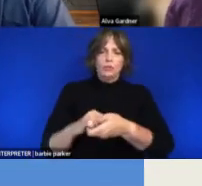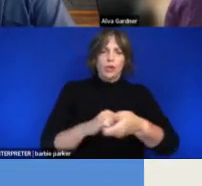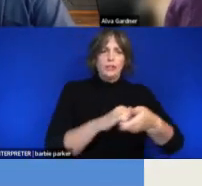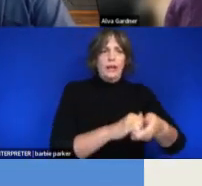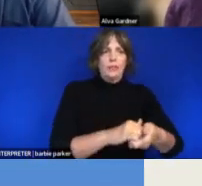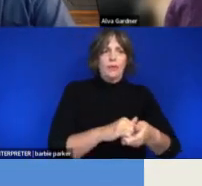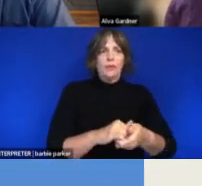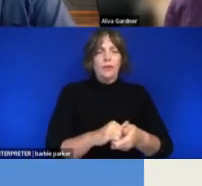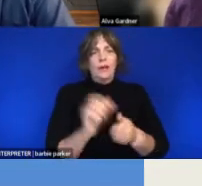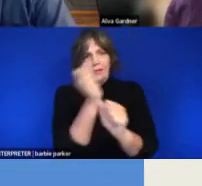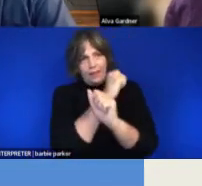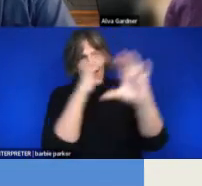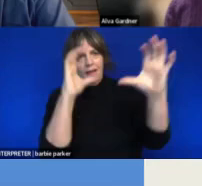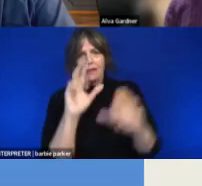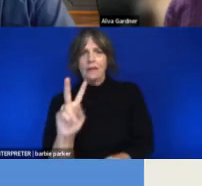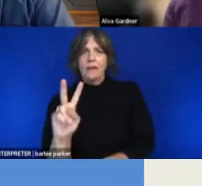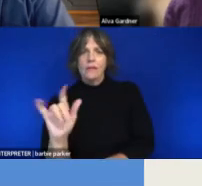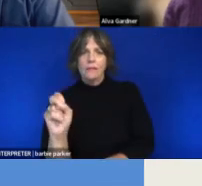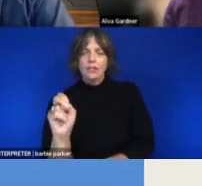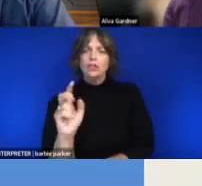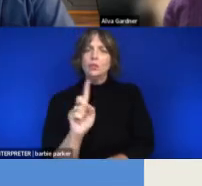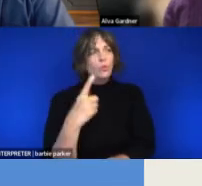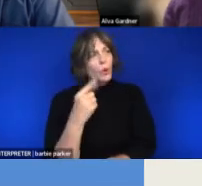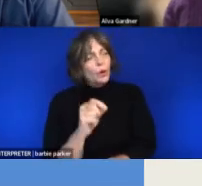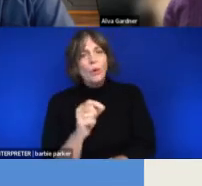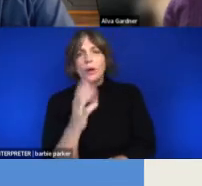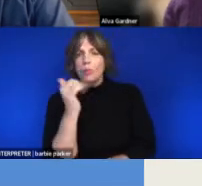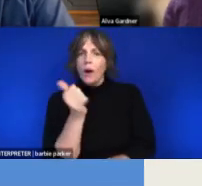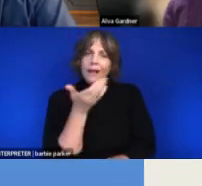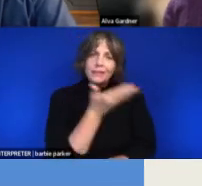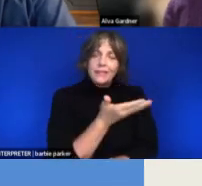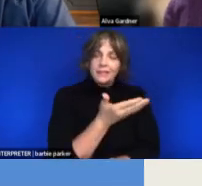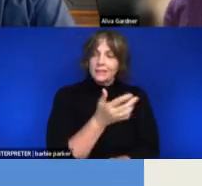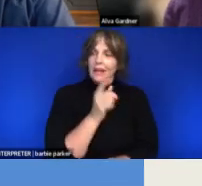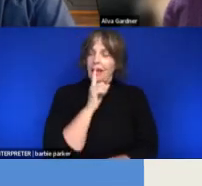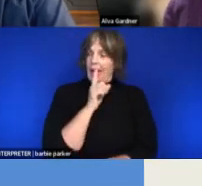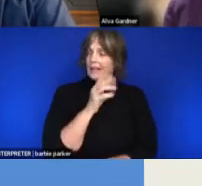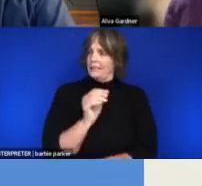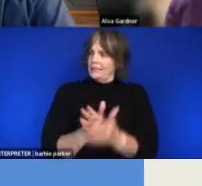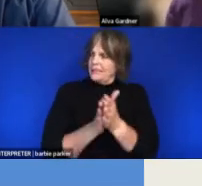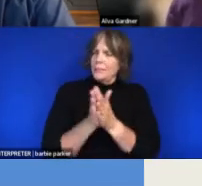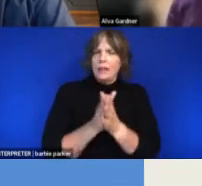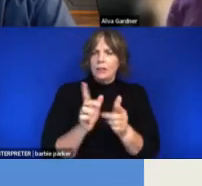and why we exist. And is it compelling to those who are going and want to go in that direction that we want them to